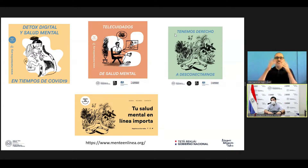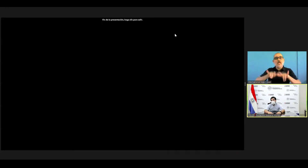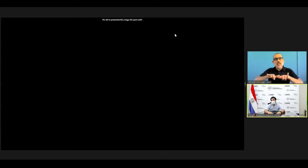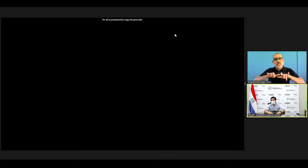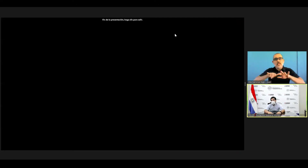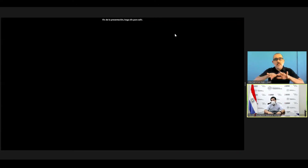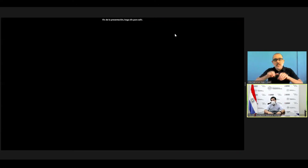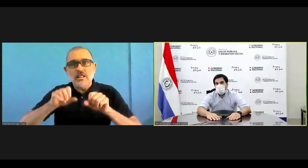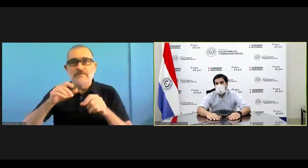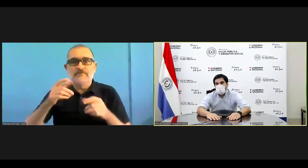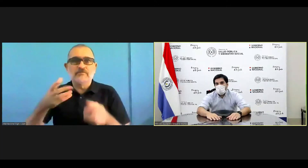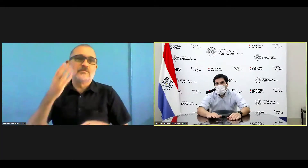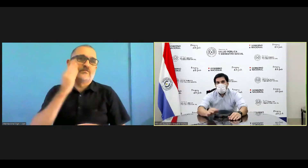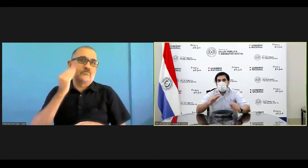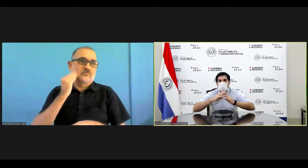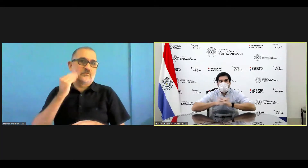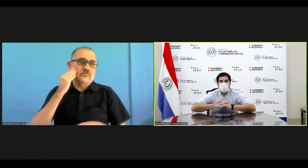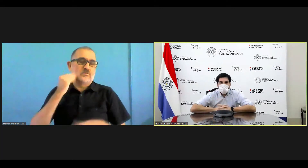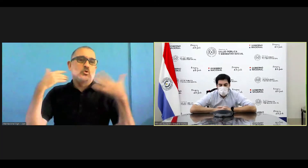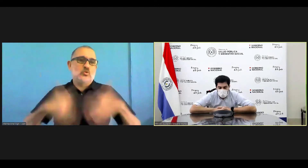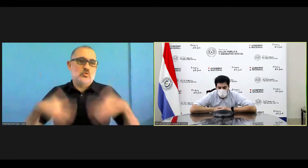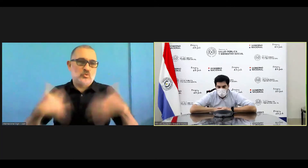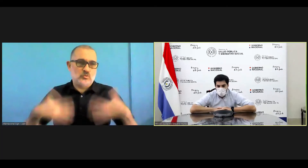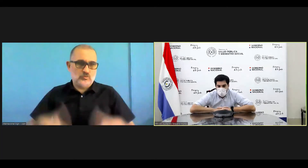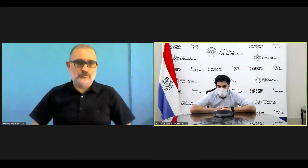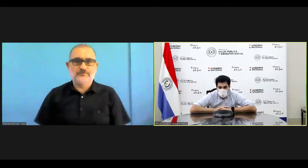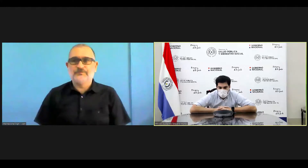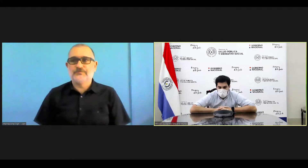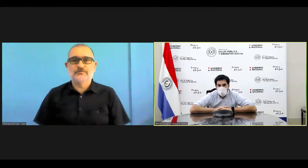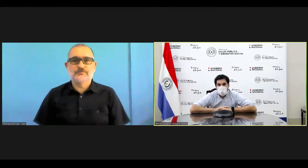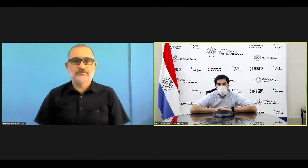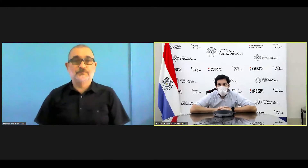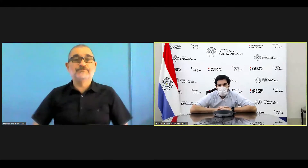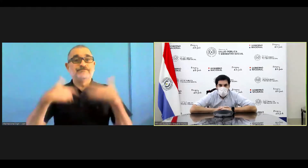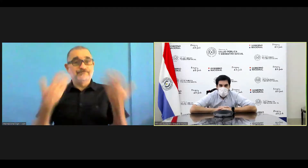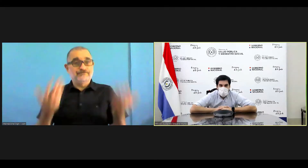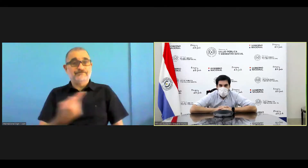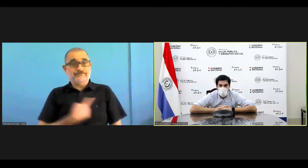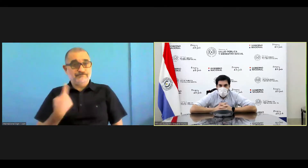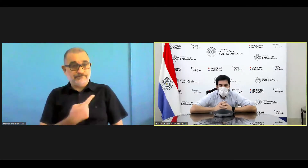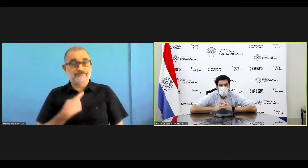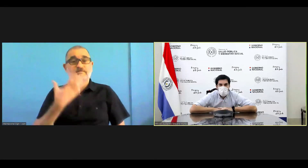So now we can go to -- I think that was my last slide. Okay.